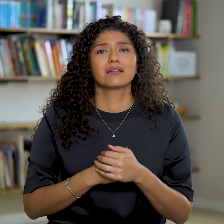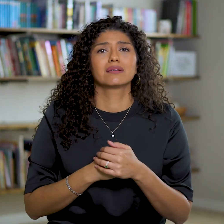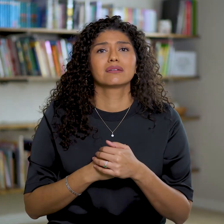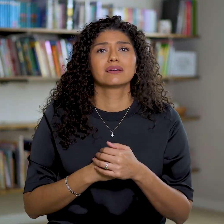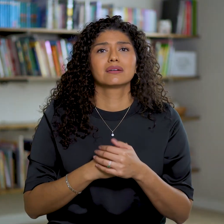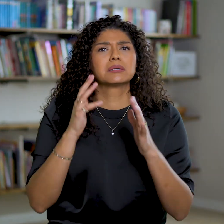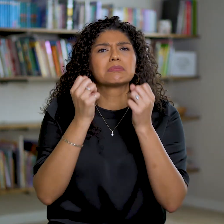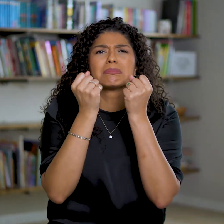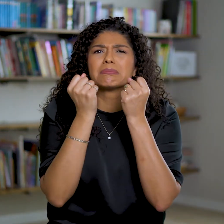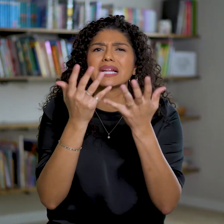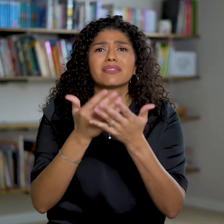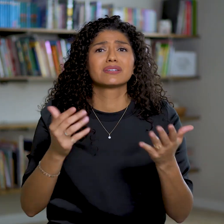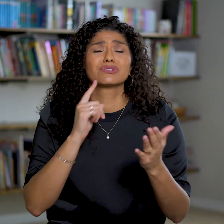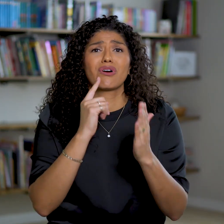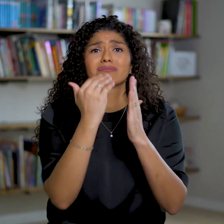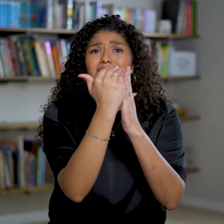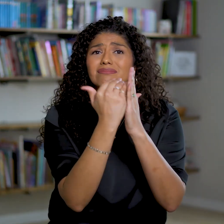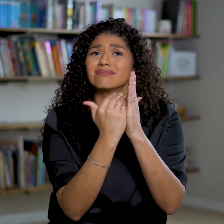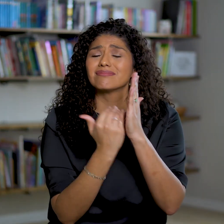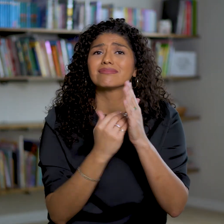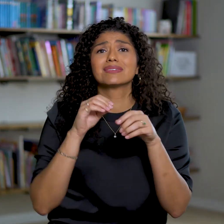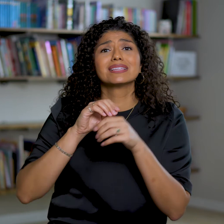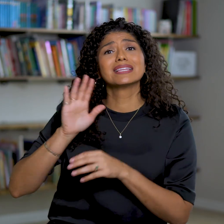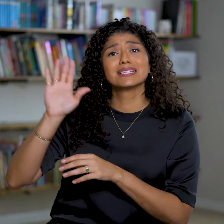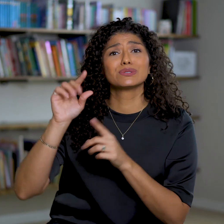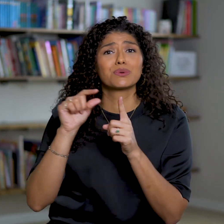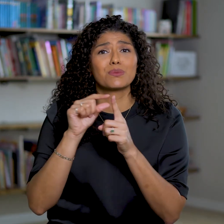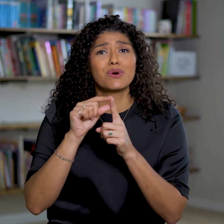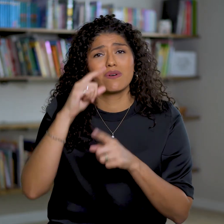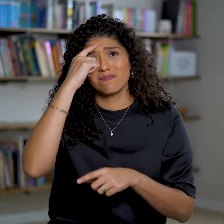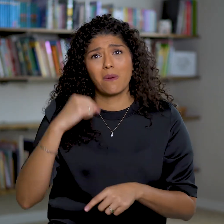Many things are outlined for us in His Word,